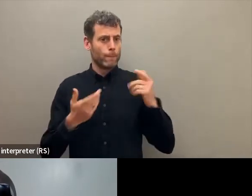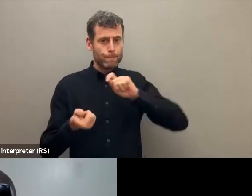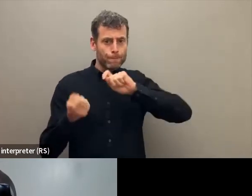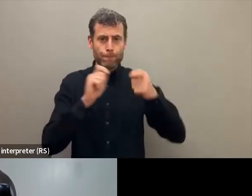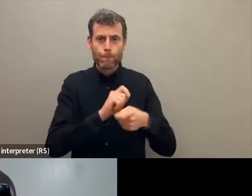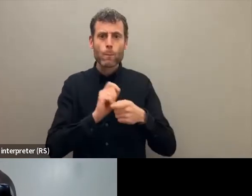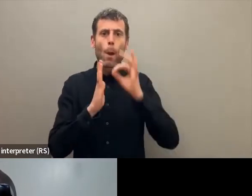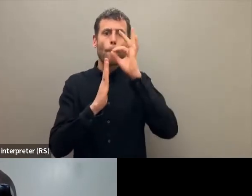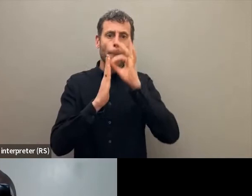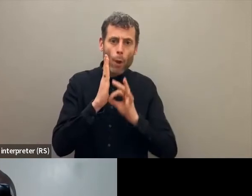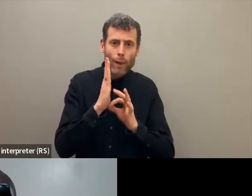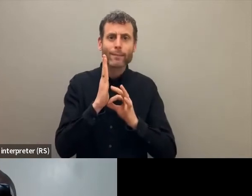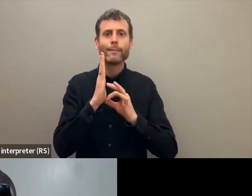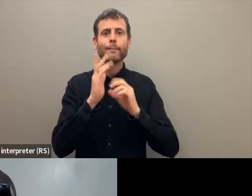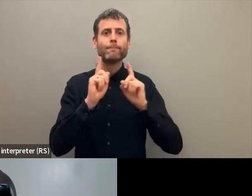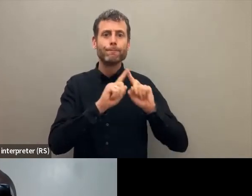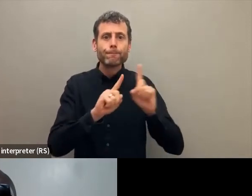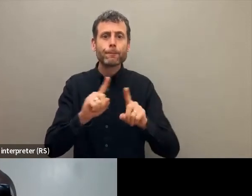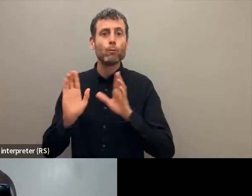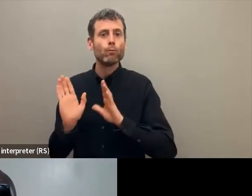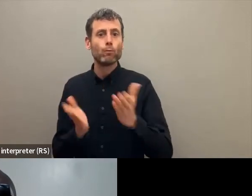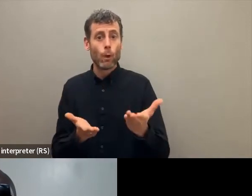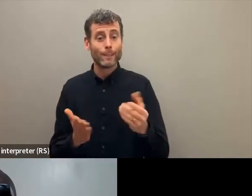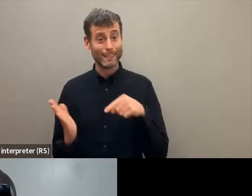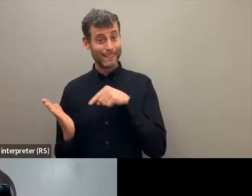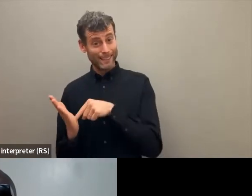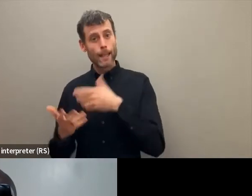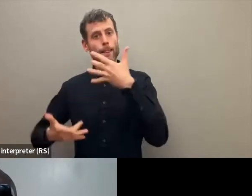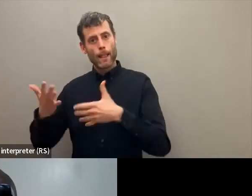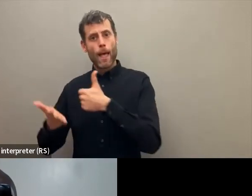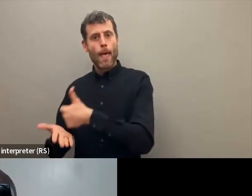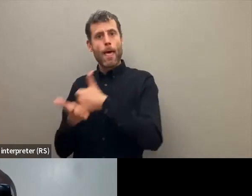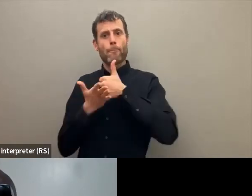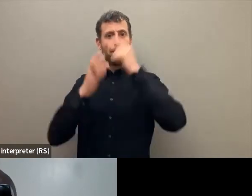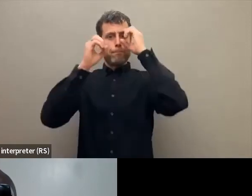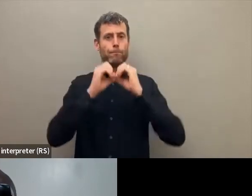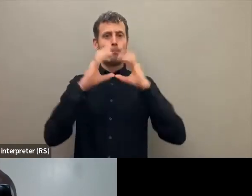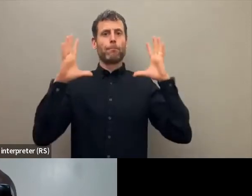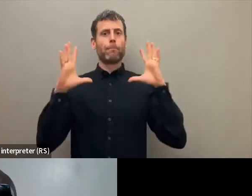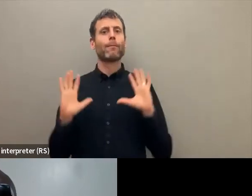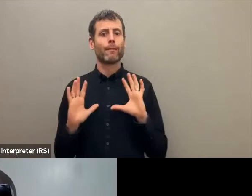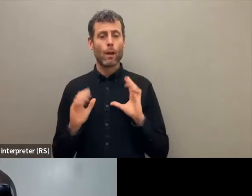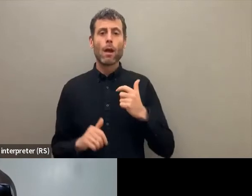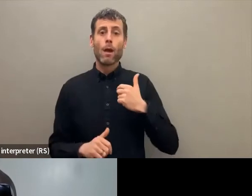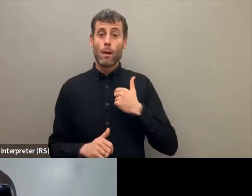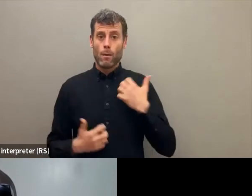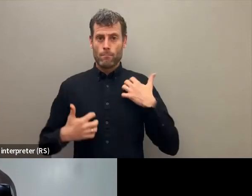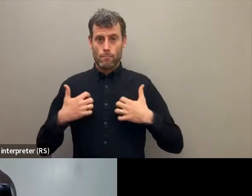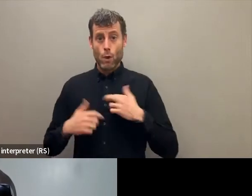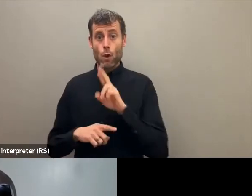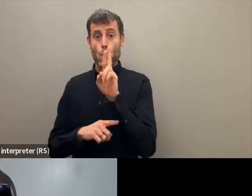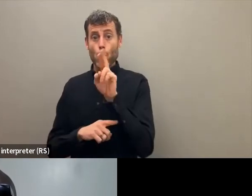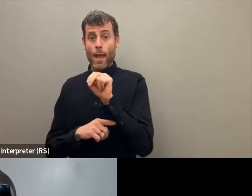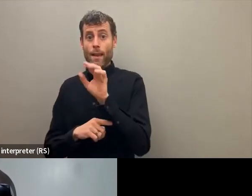Elizabeth Lockwood: to analyze and use data and advocacy for some of these op eds, we will have feedback from.